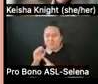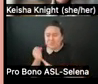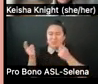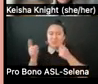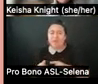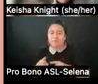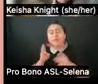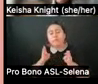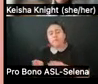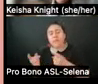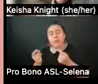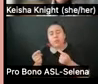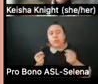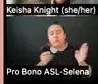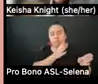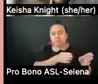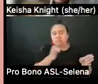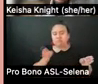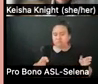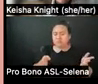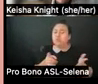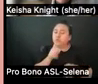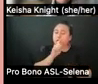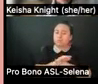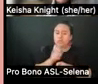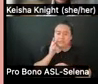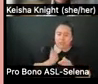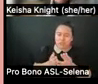whatever way kind of comes forward to be able to make it happen.